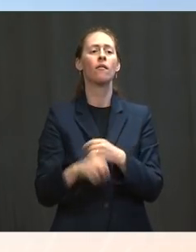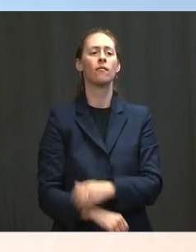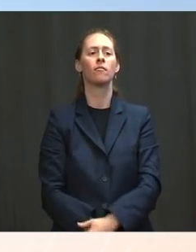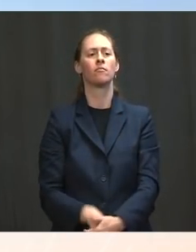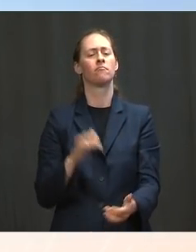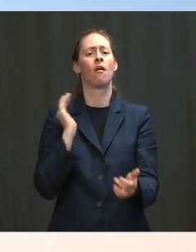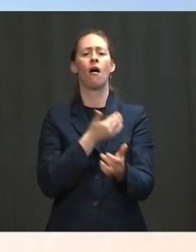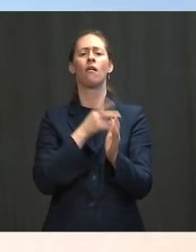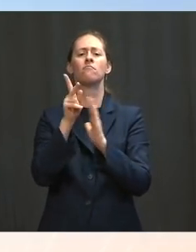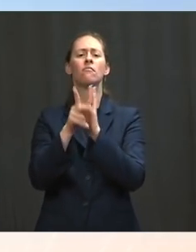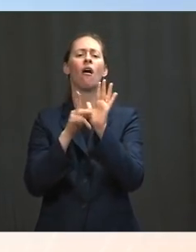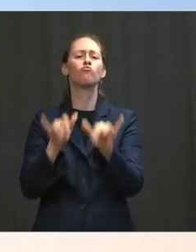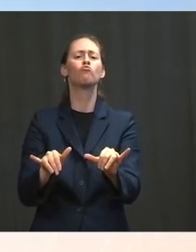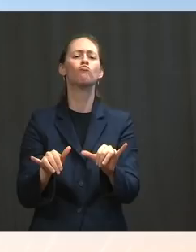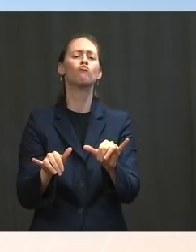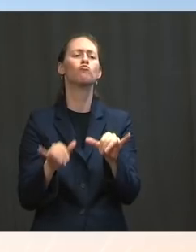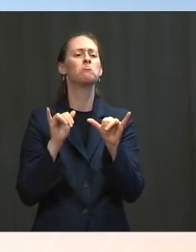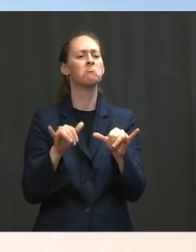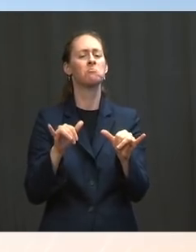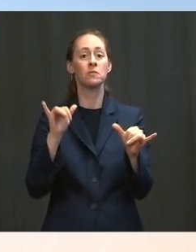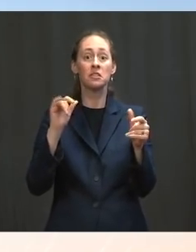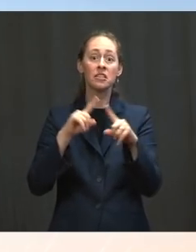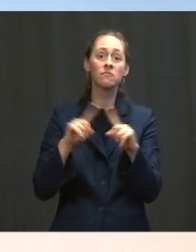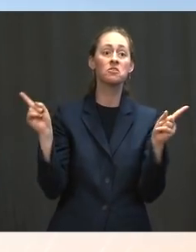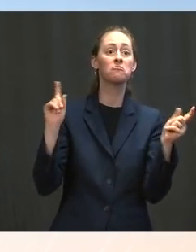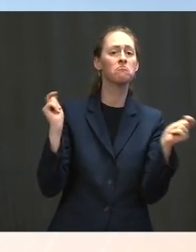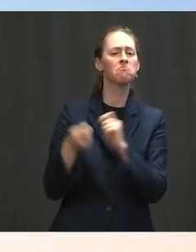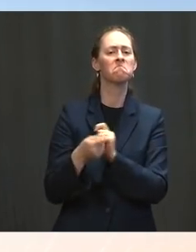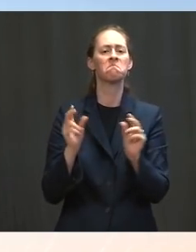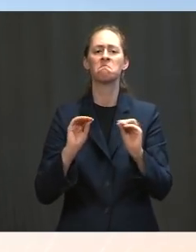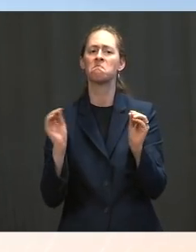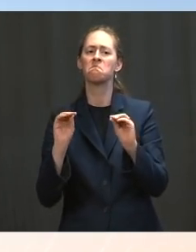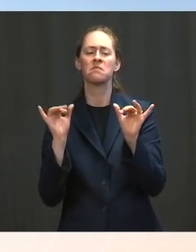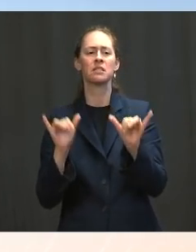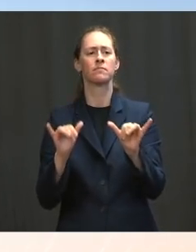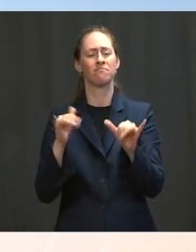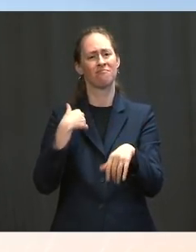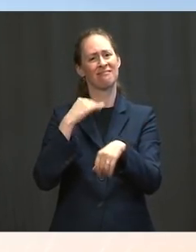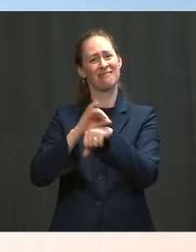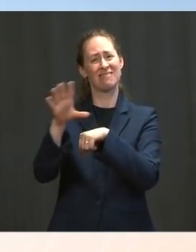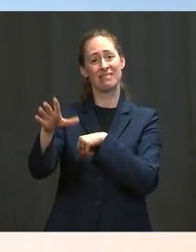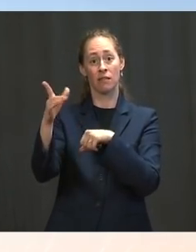as it has been for several months, which is that we do not advise -- we advise against, in fact -- companies paying ransomware